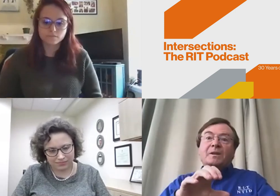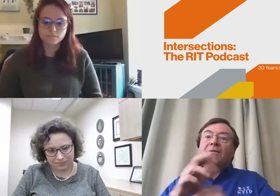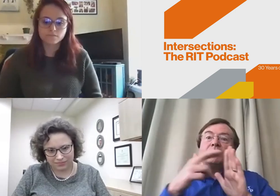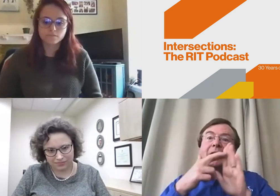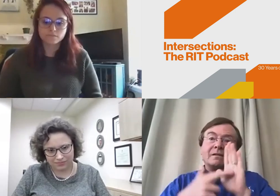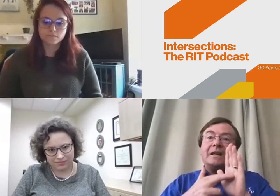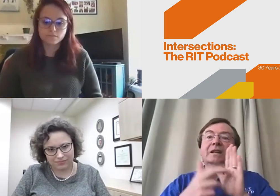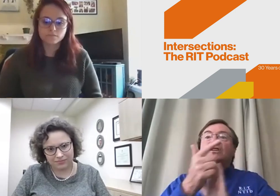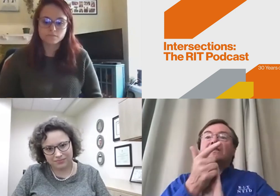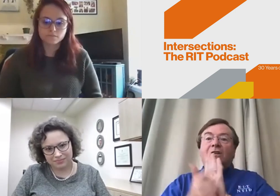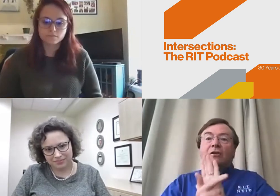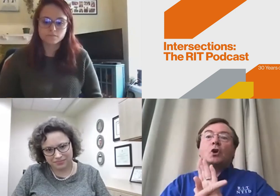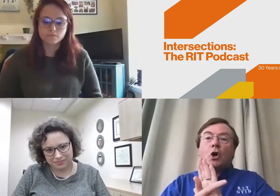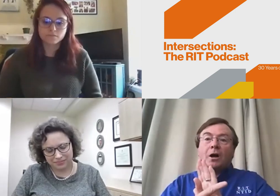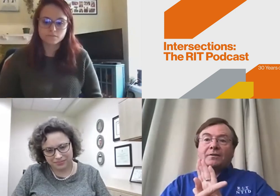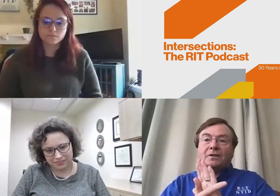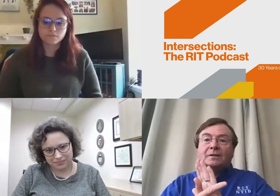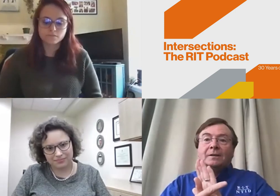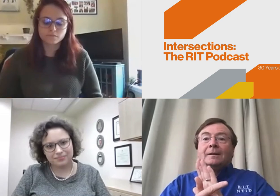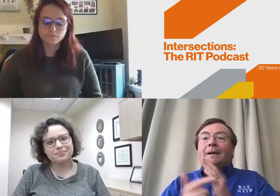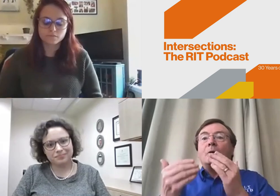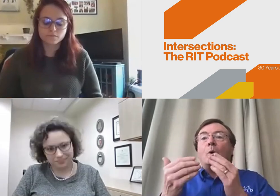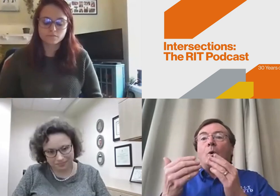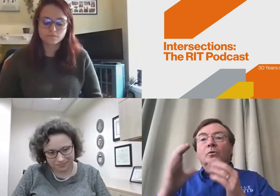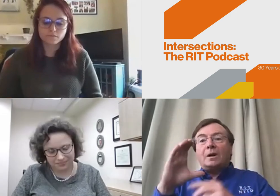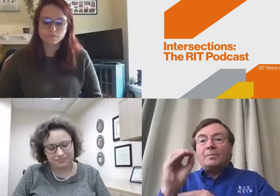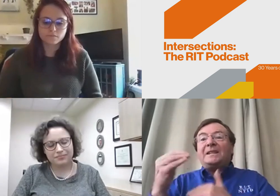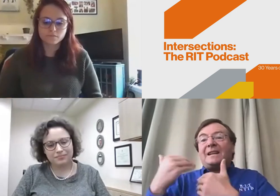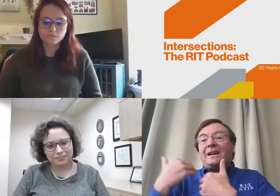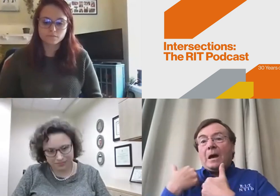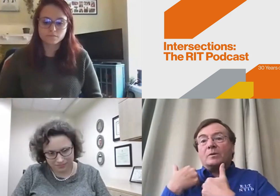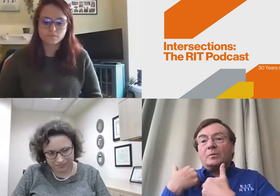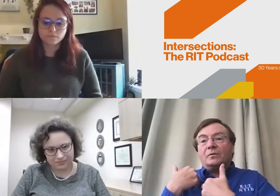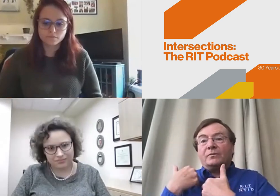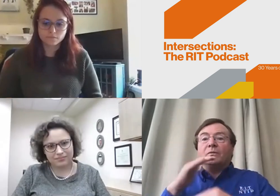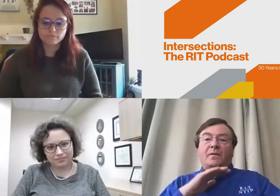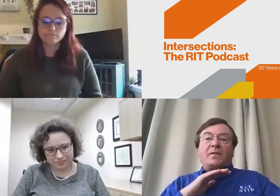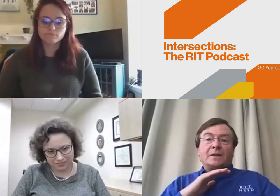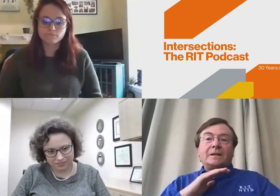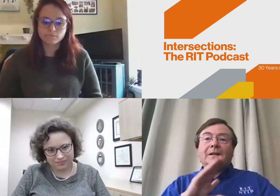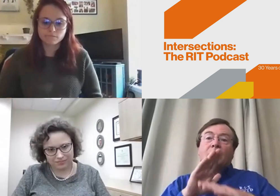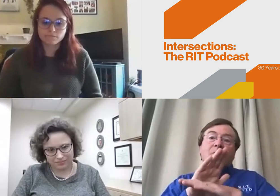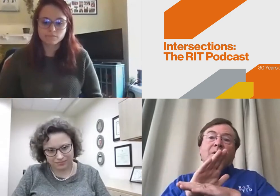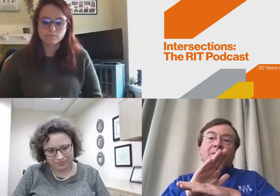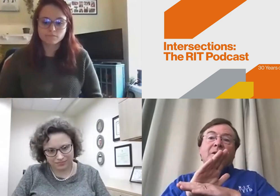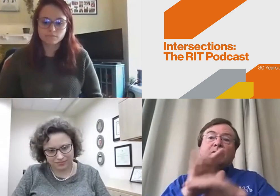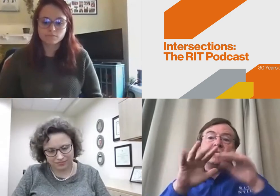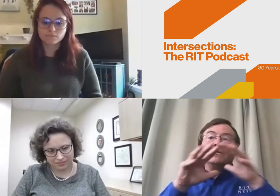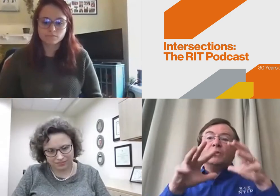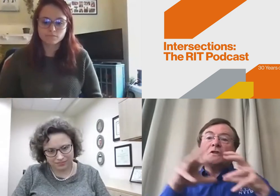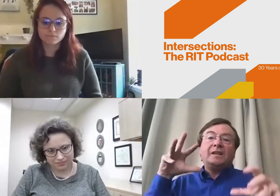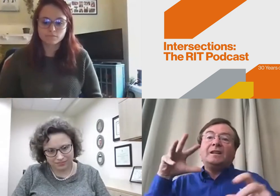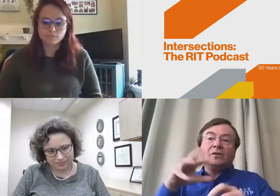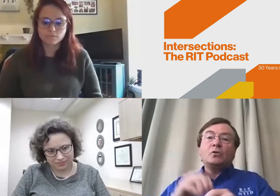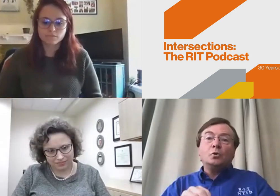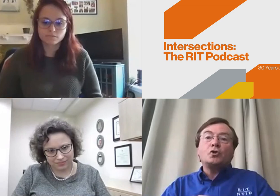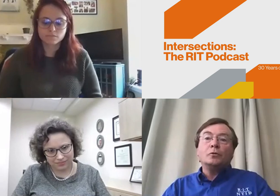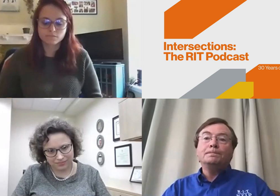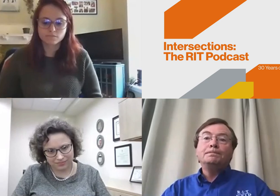of the regulations and the laws and hold companies accountable for fulfilling their commitment to diversity and inclusion.